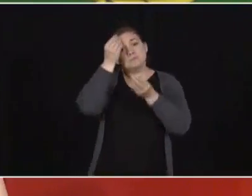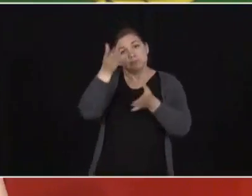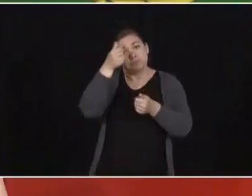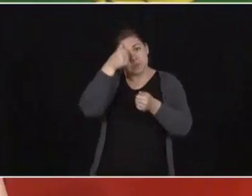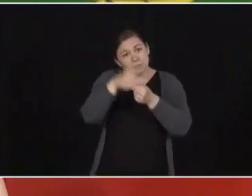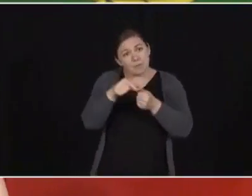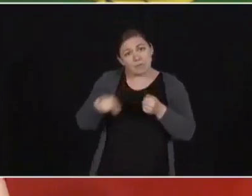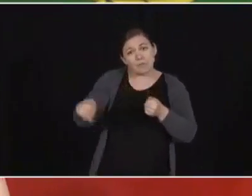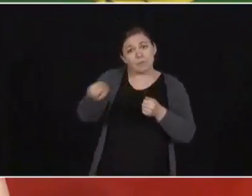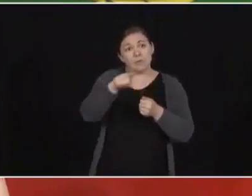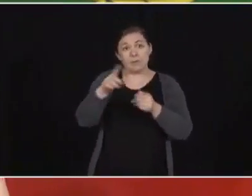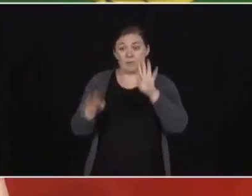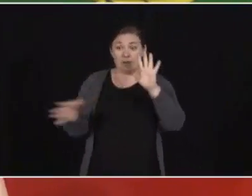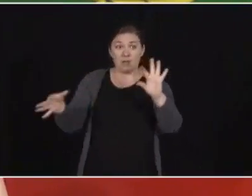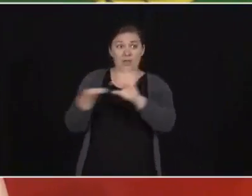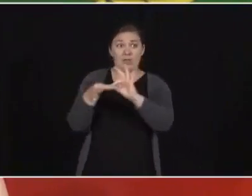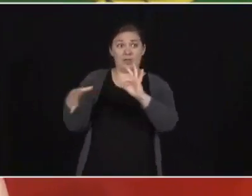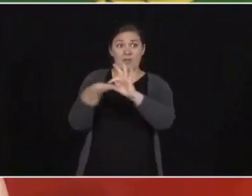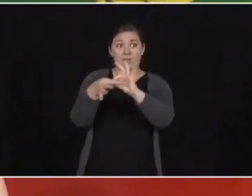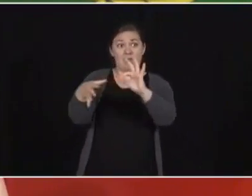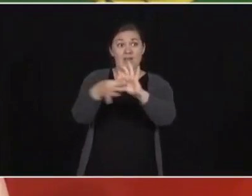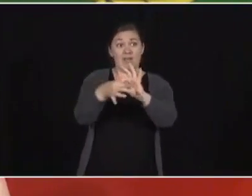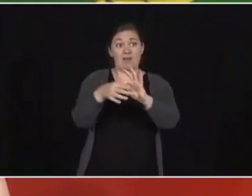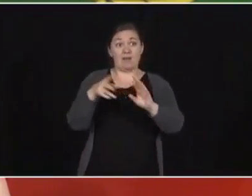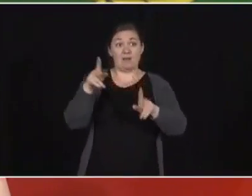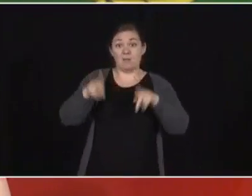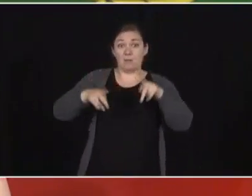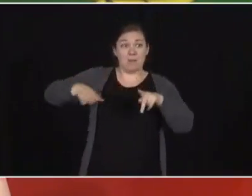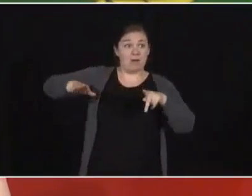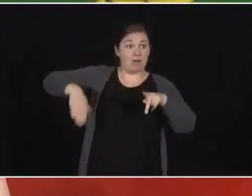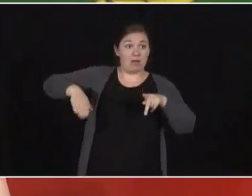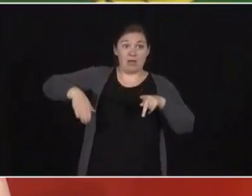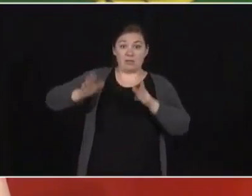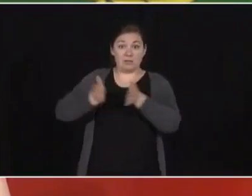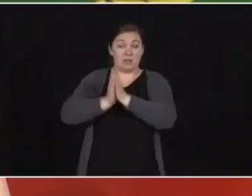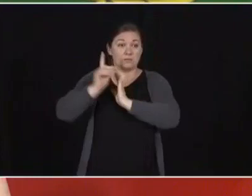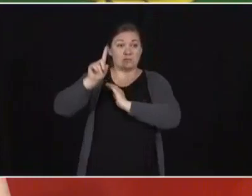Just before we moved to the following question just a reminder if anybody wants to join